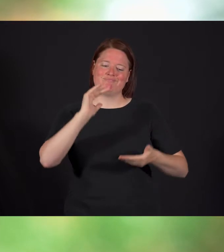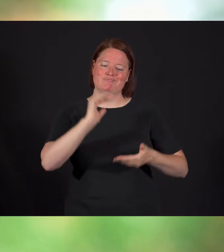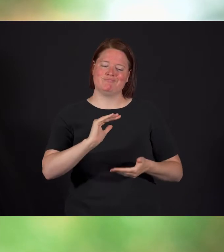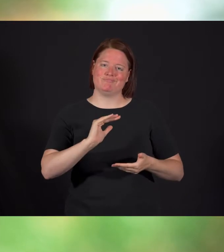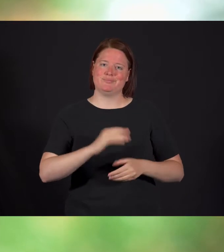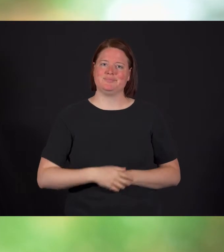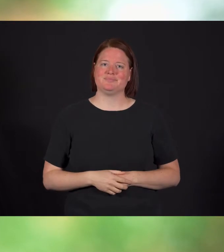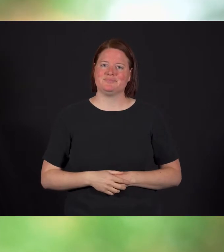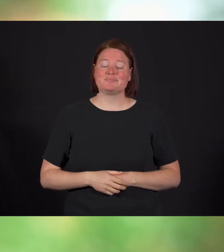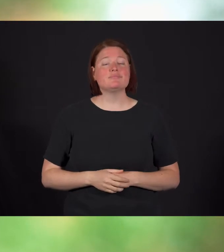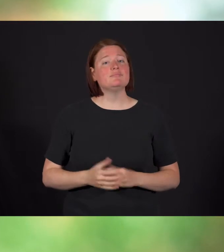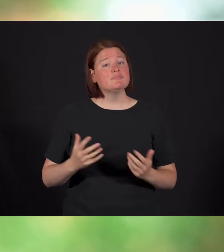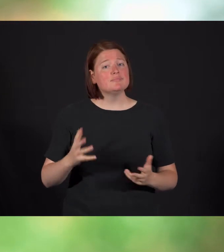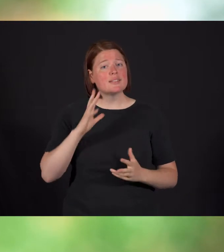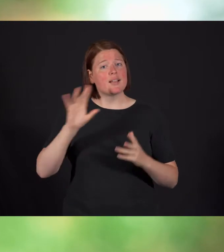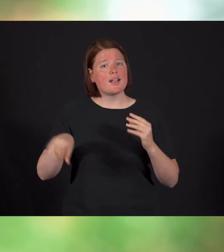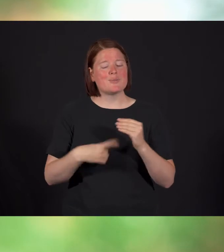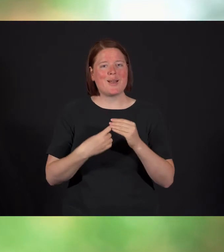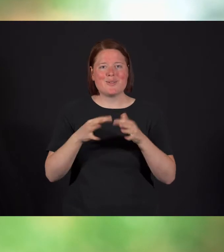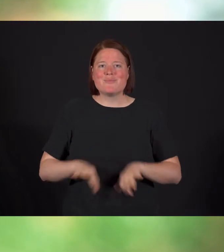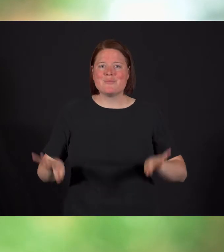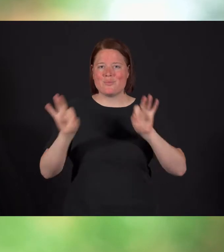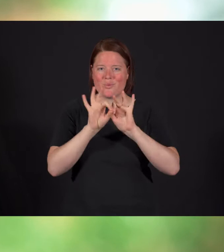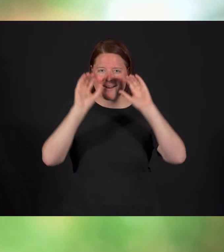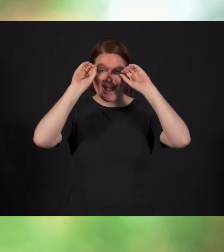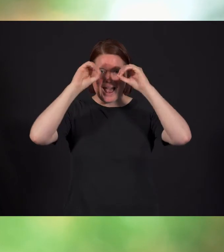when I got Doctor Who out are some really important owl adaptations.